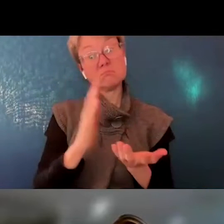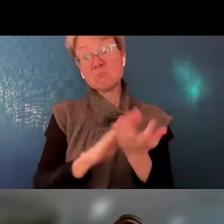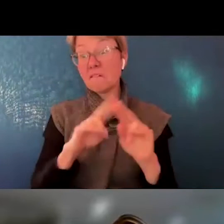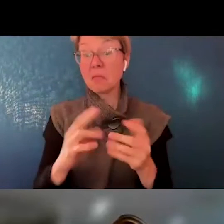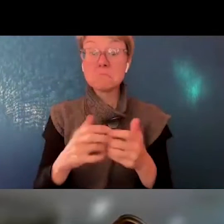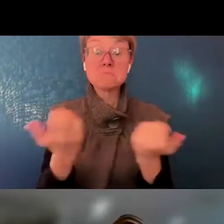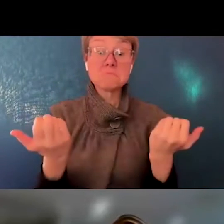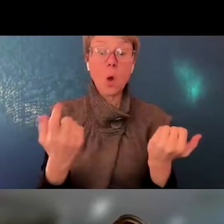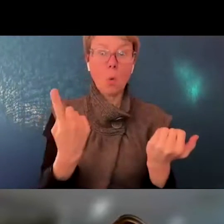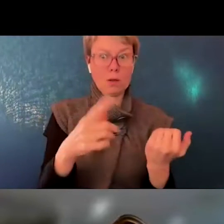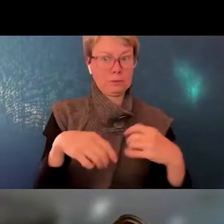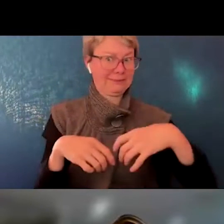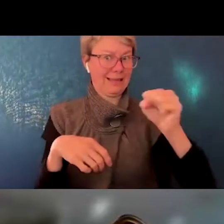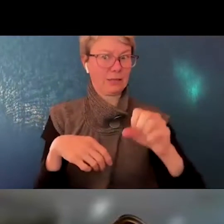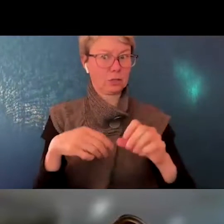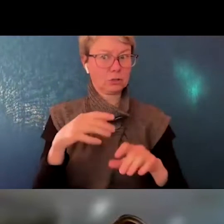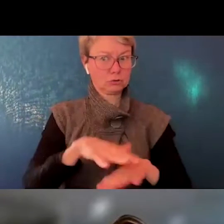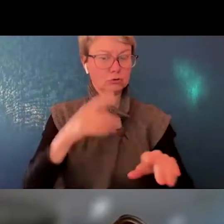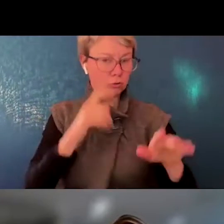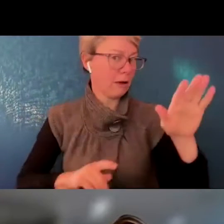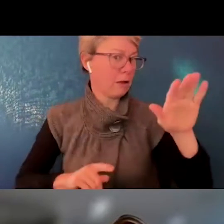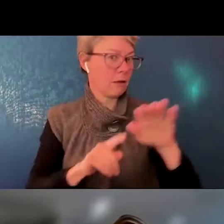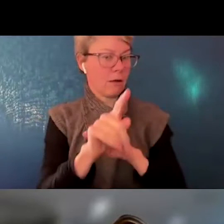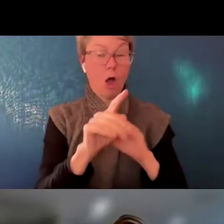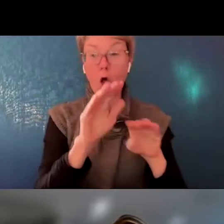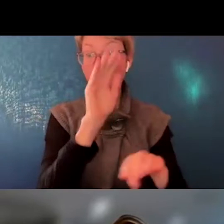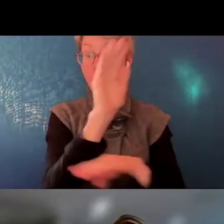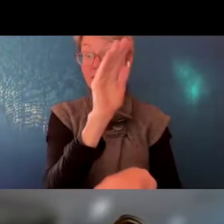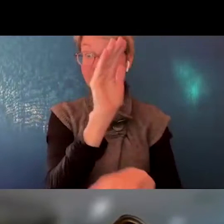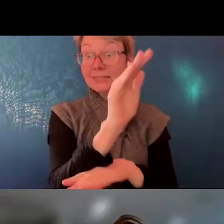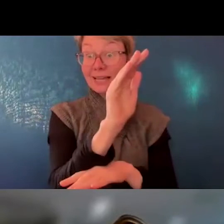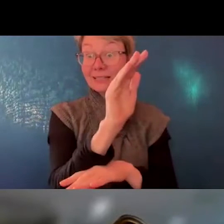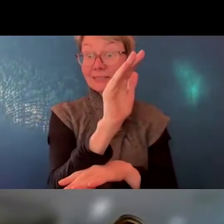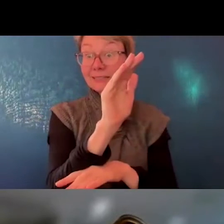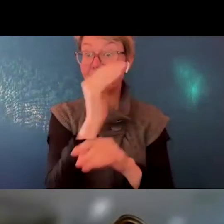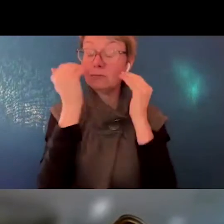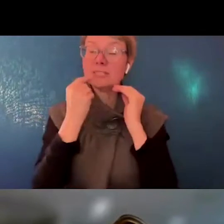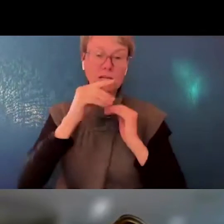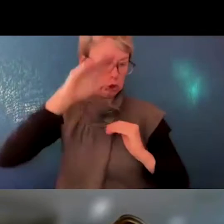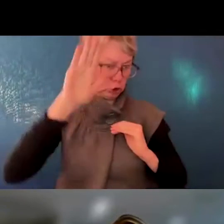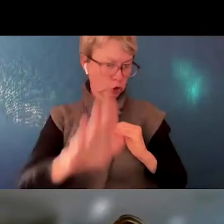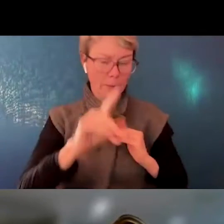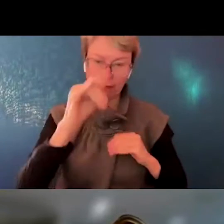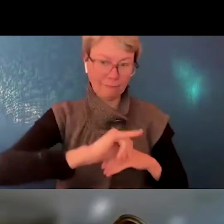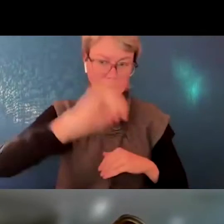those are pretty intense um situations and I often tell people I'm an emergency lawyer so it's normal